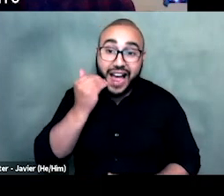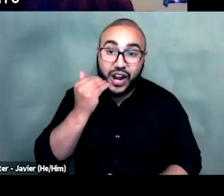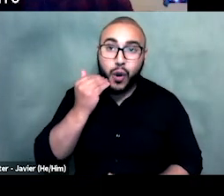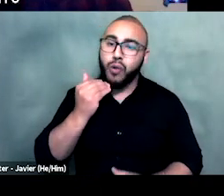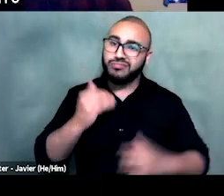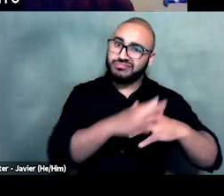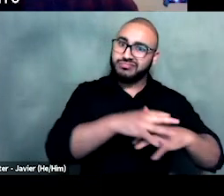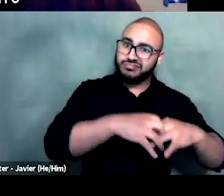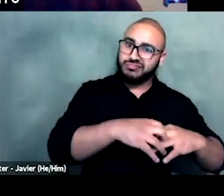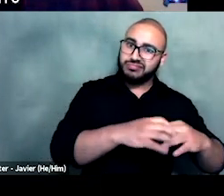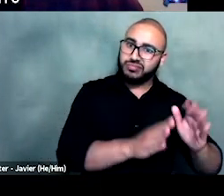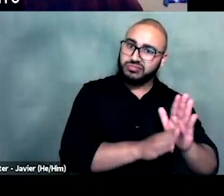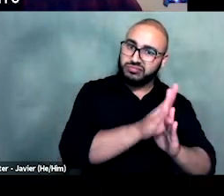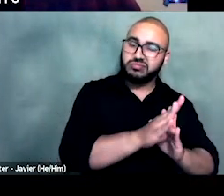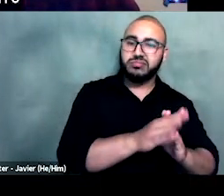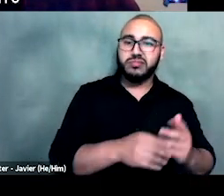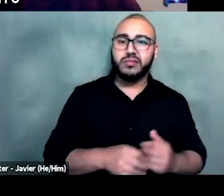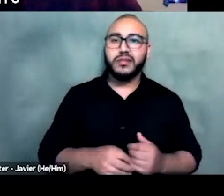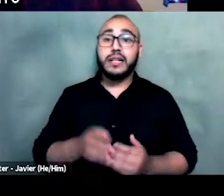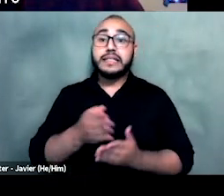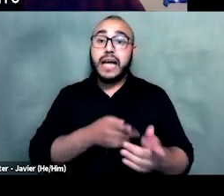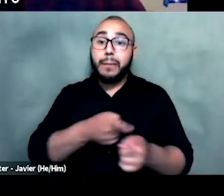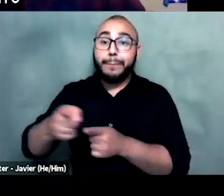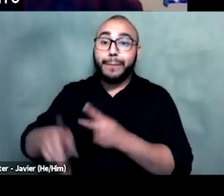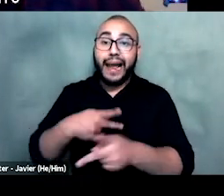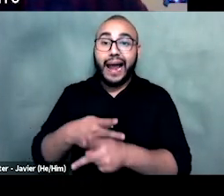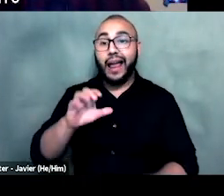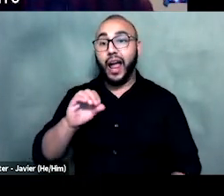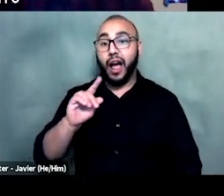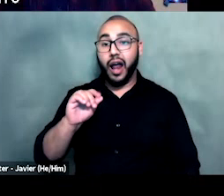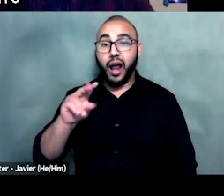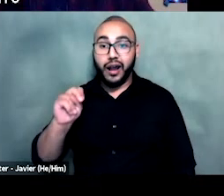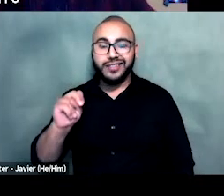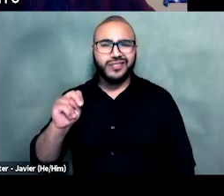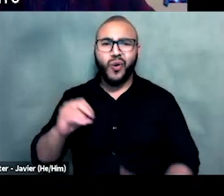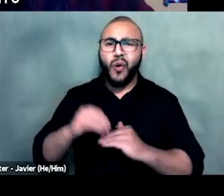by Native Americans. Some species of cotton. They were over 3,000 different varieties of